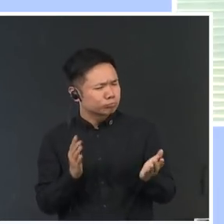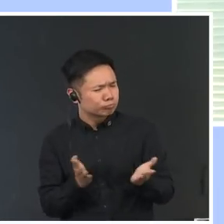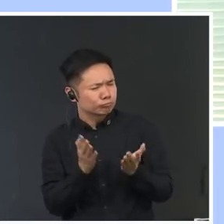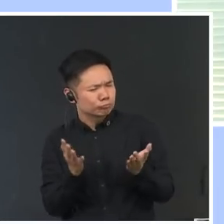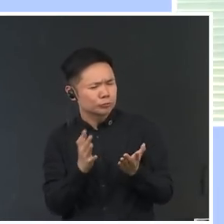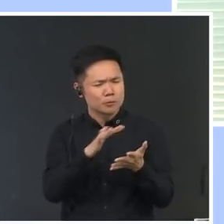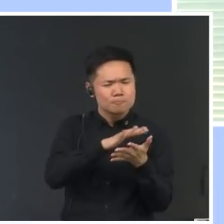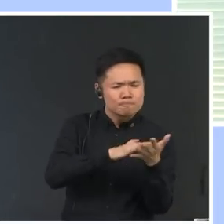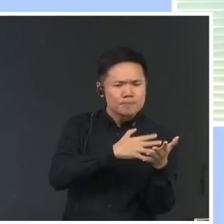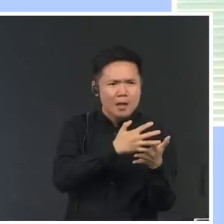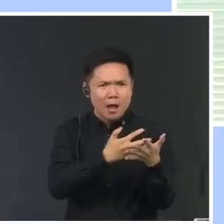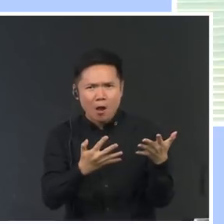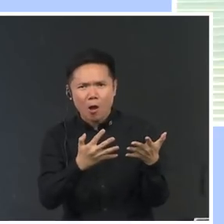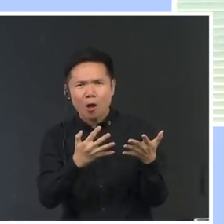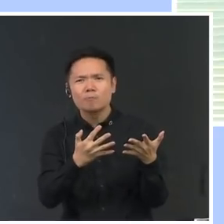I think that is important.